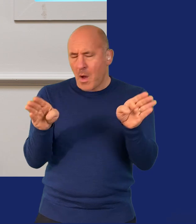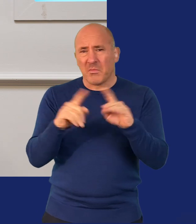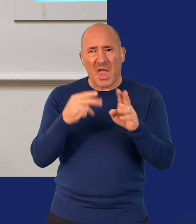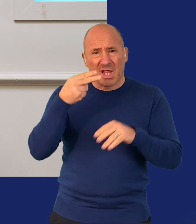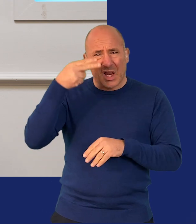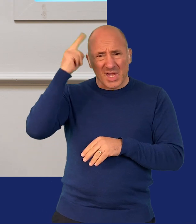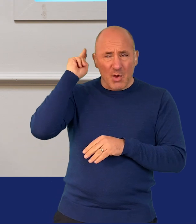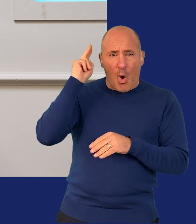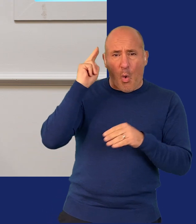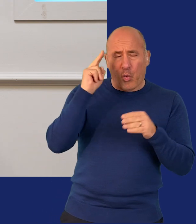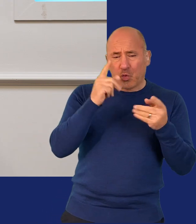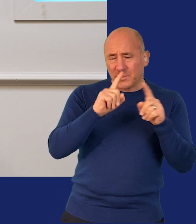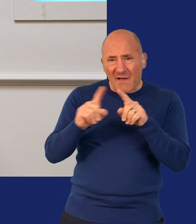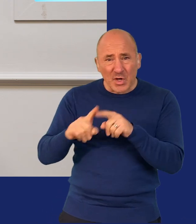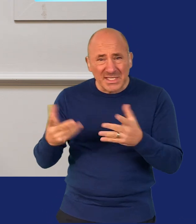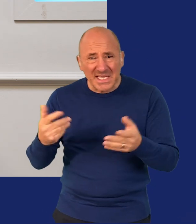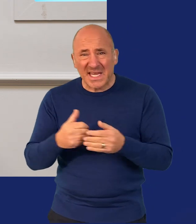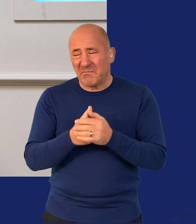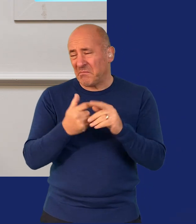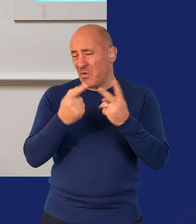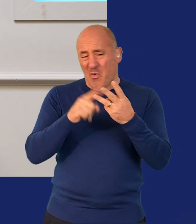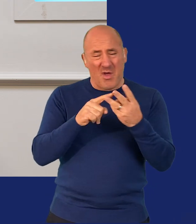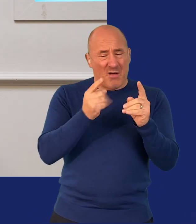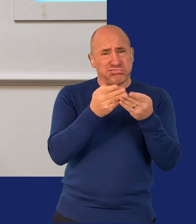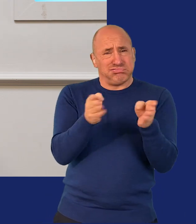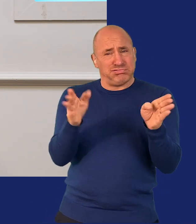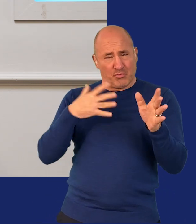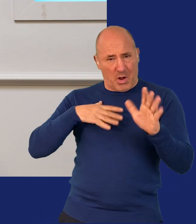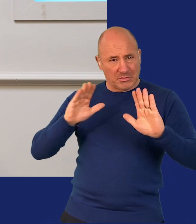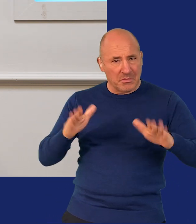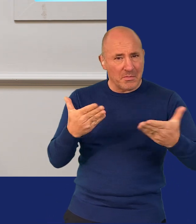Um, and it's the kind of space you go in and you think, 'oh, why